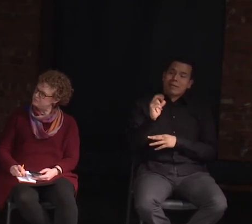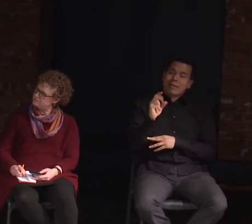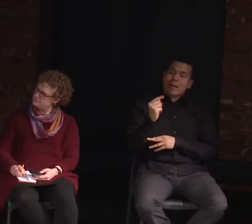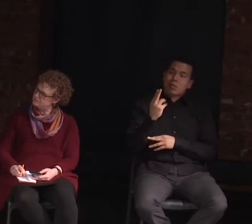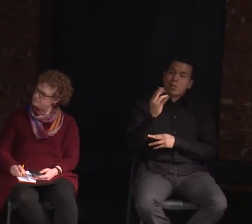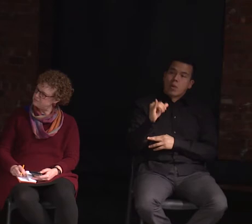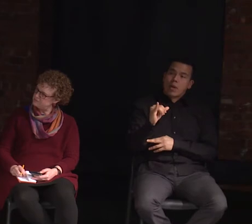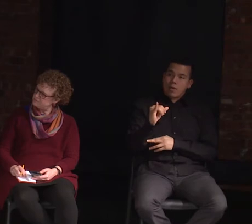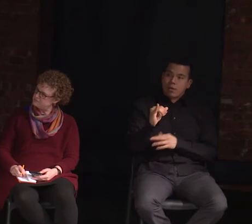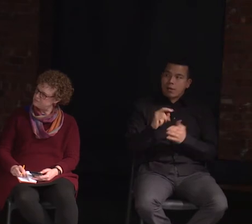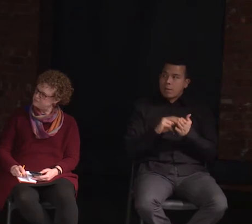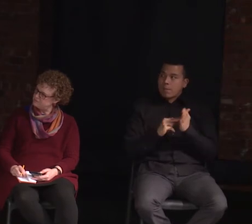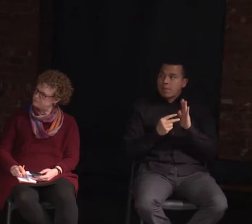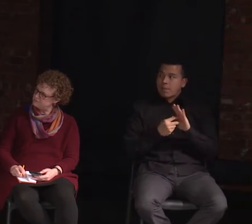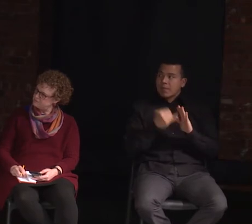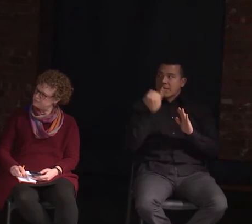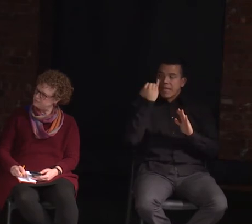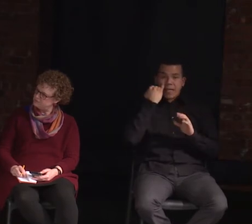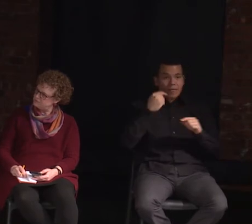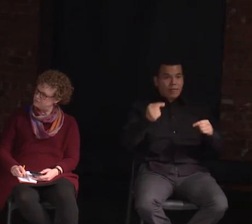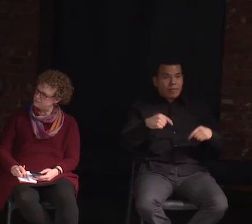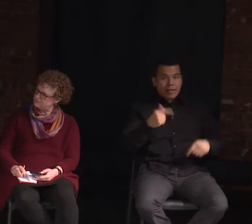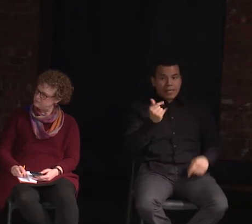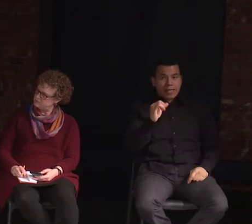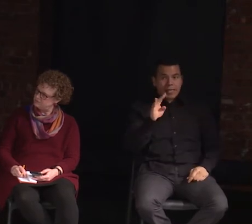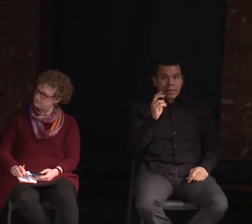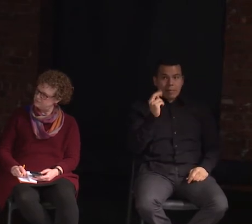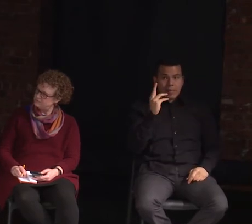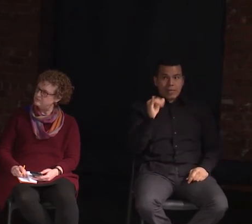if you ran over to Gina Gibney, ICE wouldn't run in at the door after you?